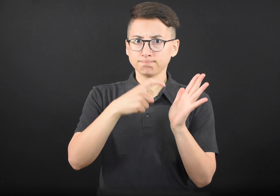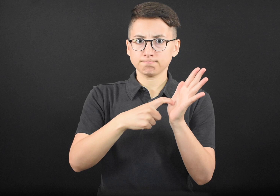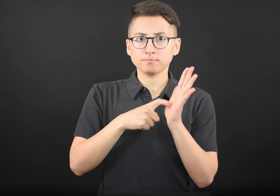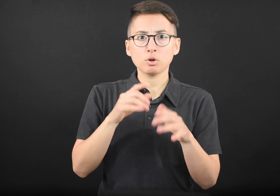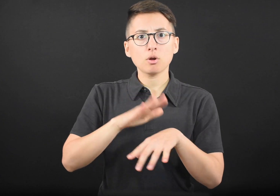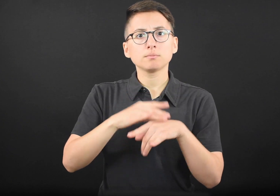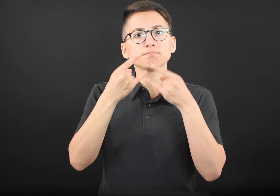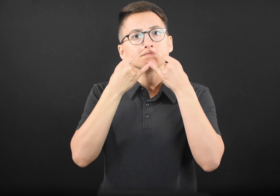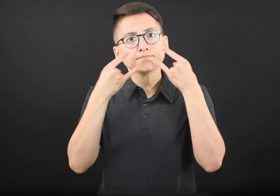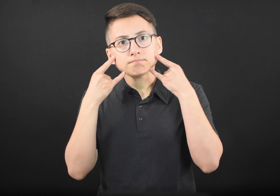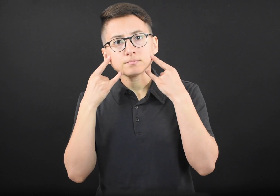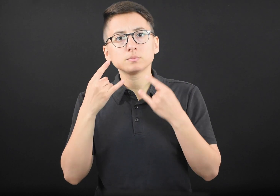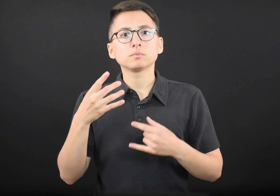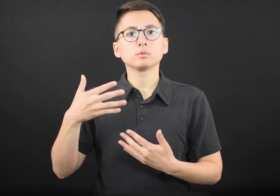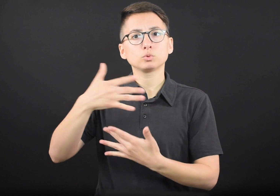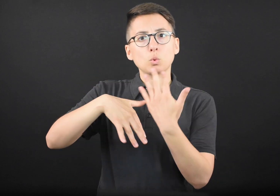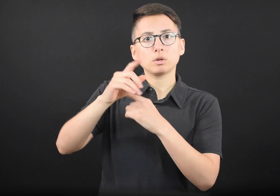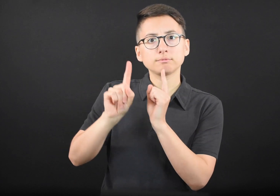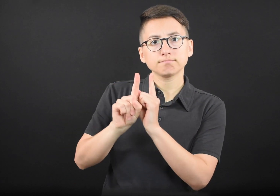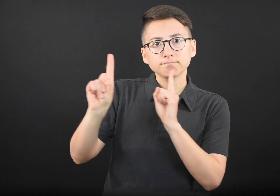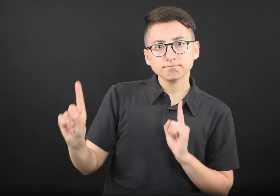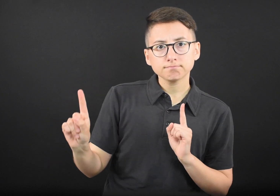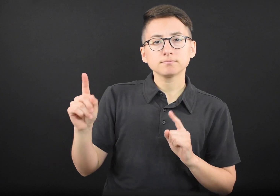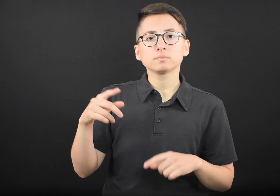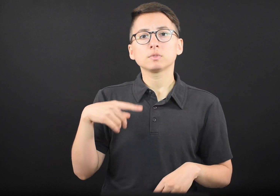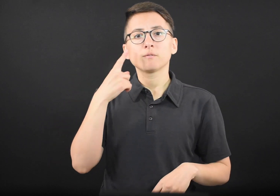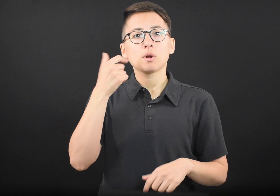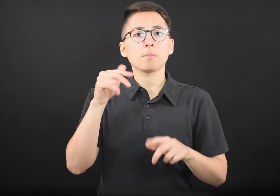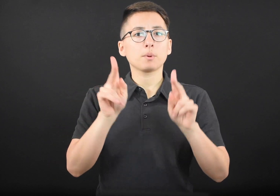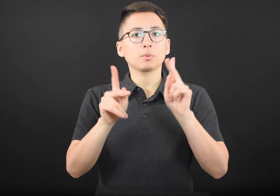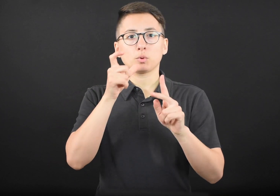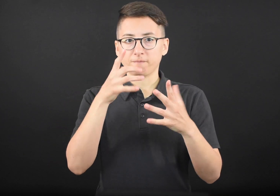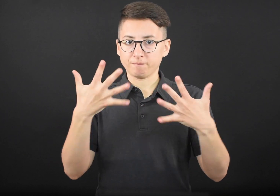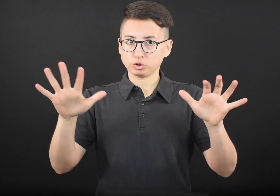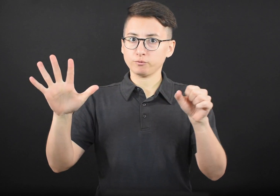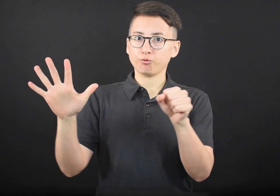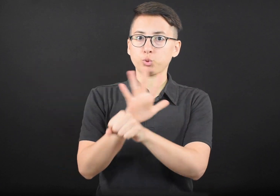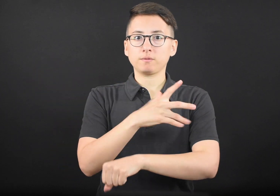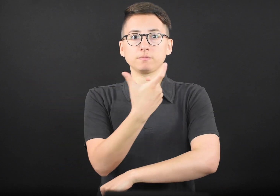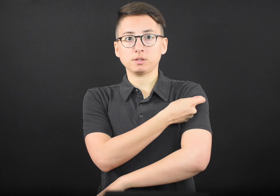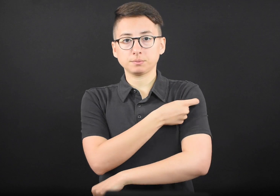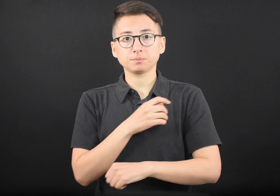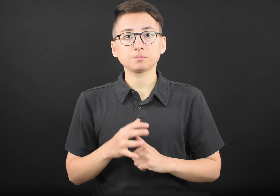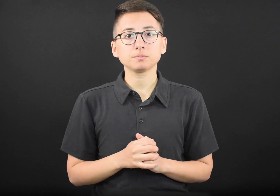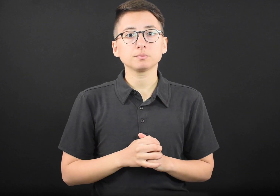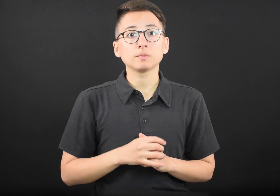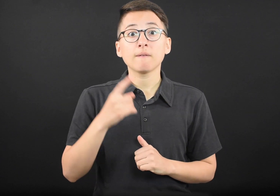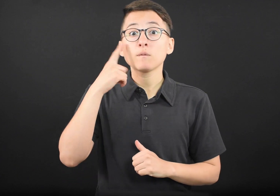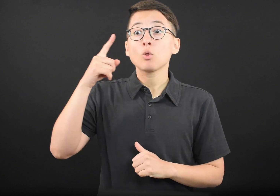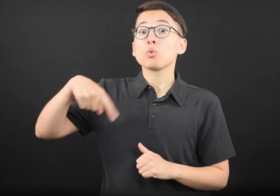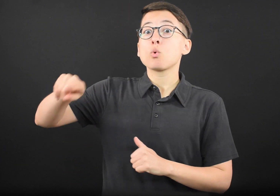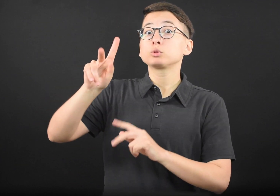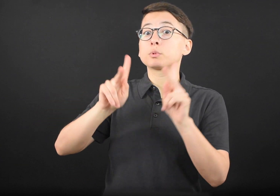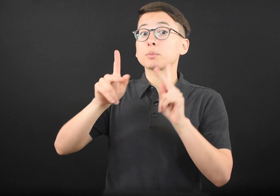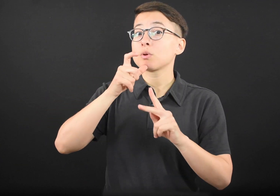wearing and social distancing for people who are fully vaccinated. For those who are unable to be